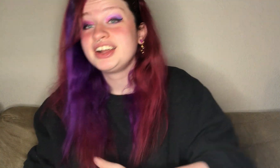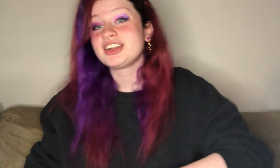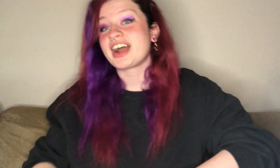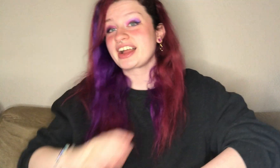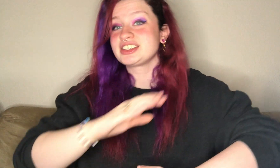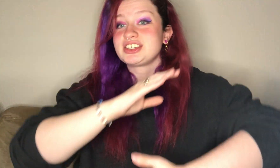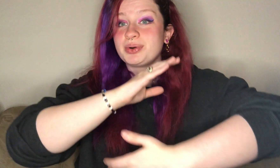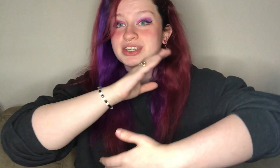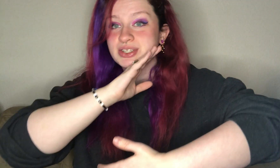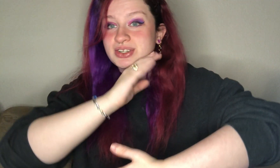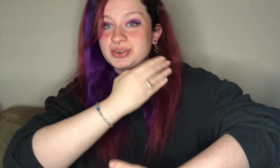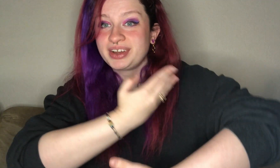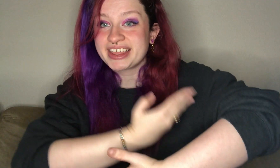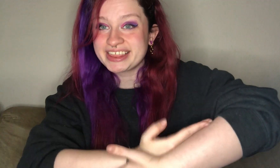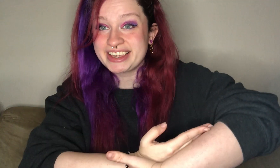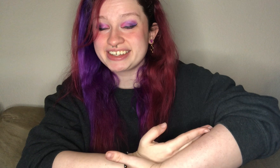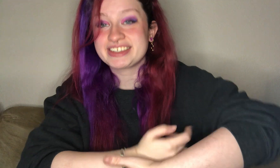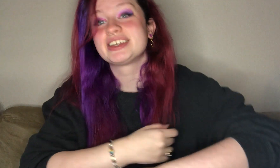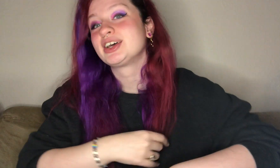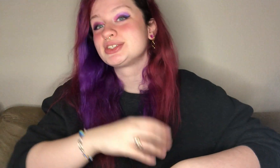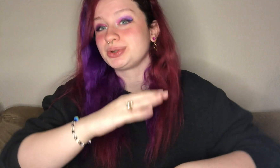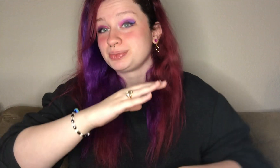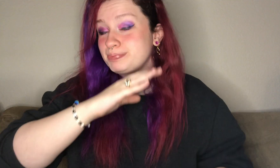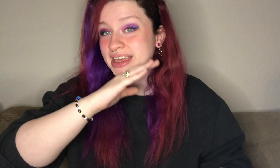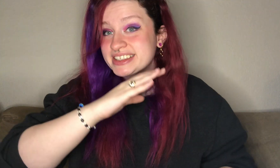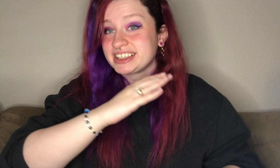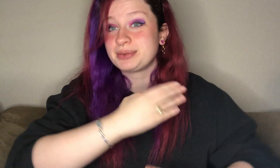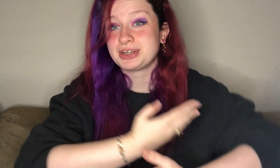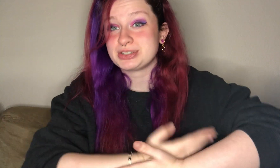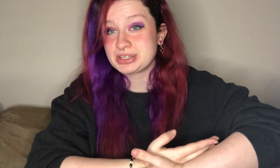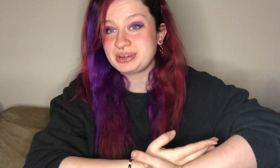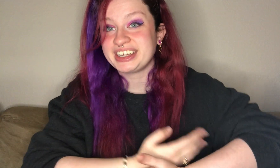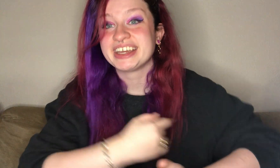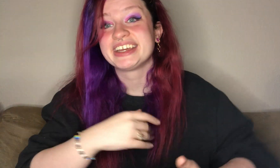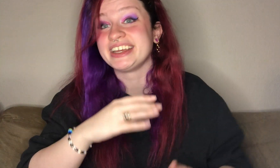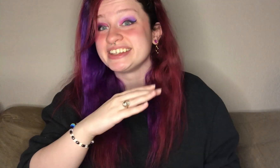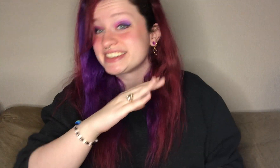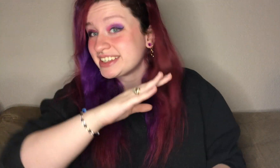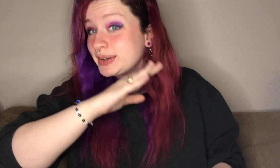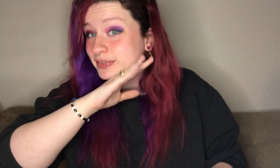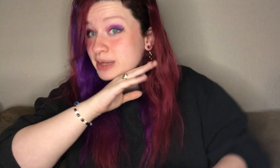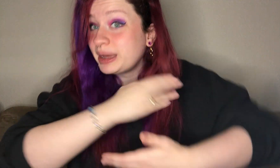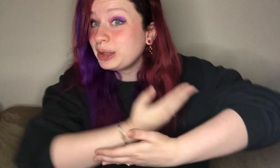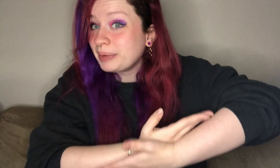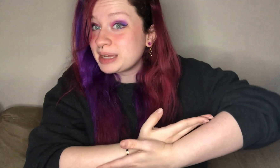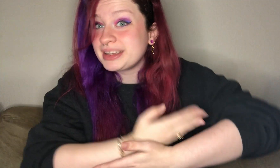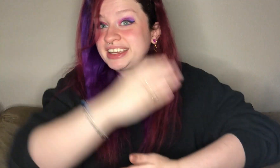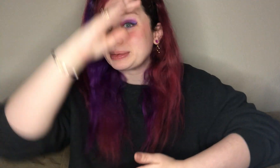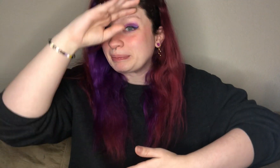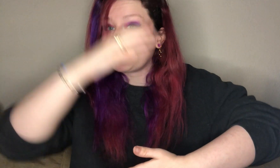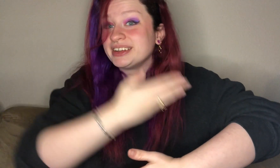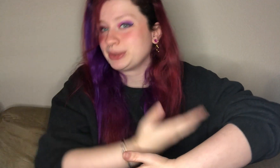you're actually going to do this so basically what you're doing is female-baby male-baby